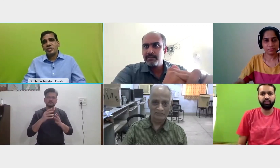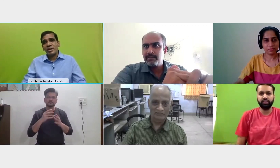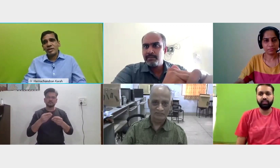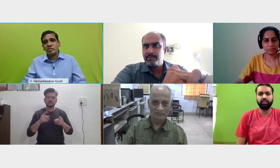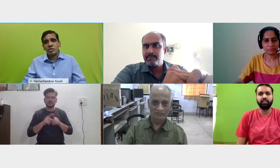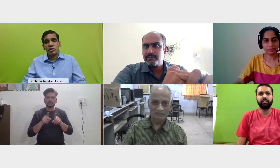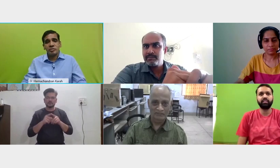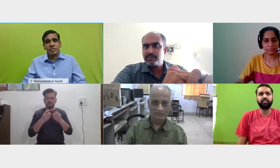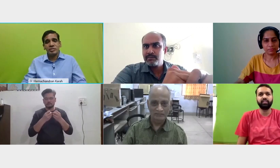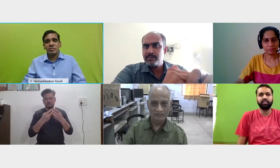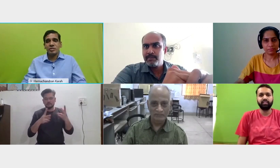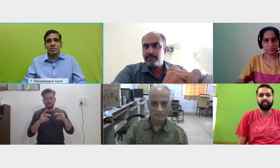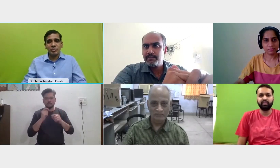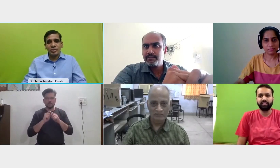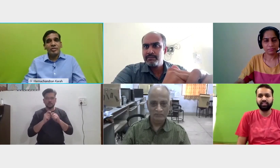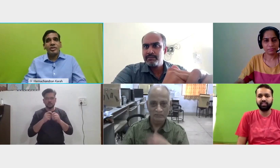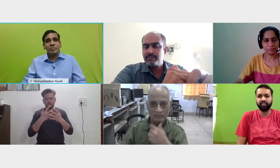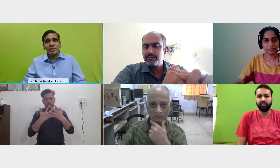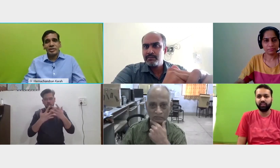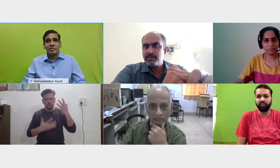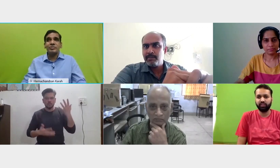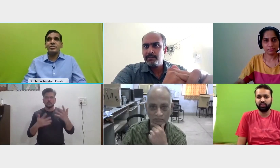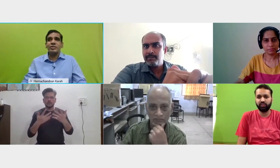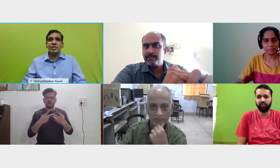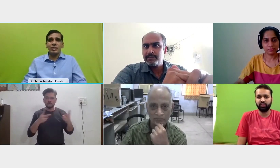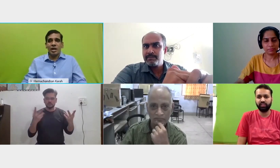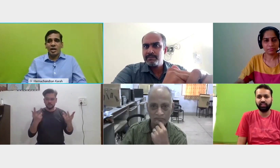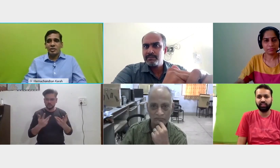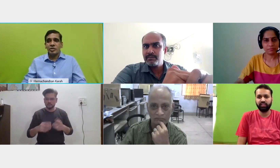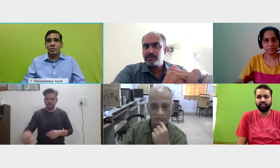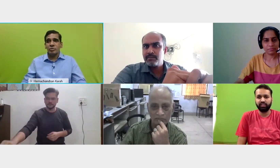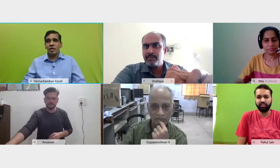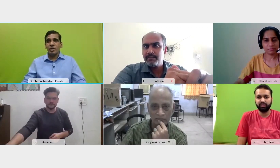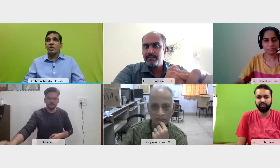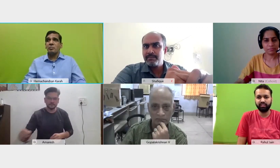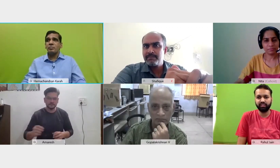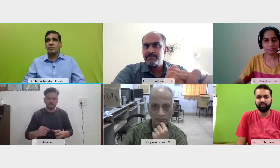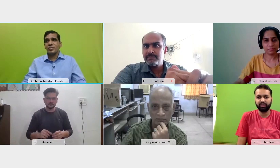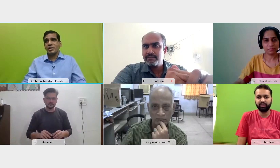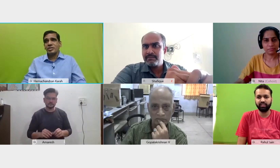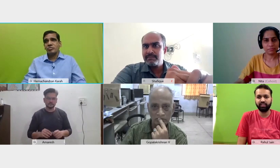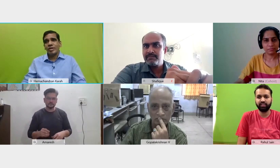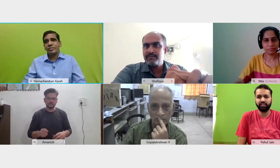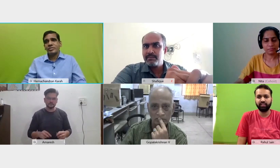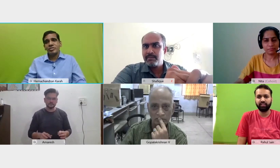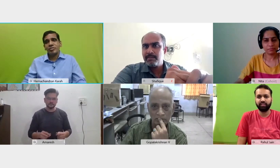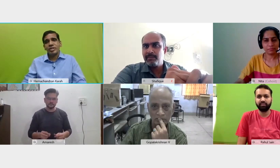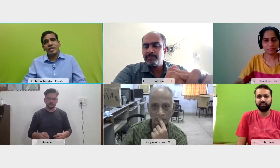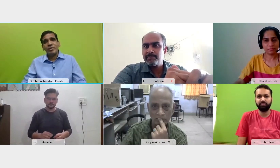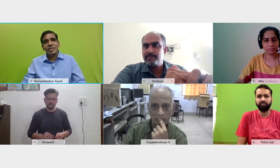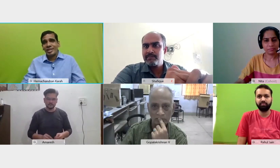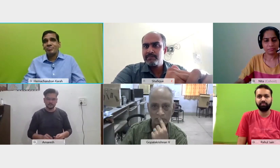understand lexicography more than anybody else. You know in 21st century in our time